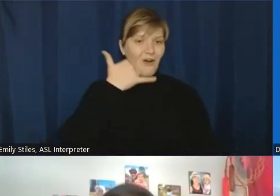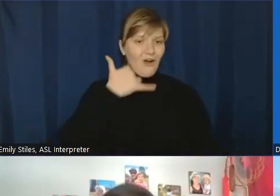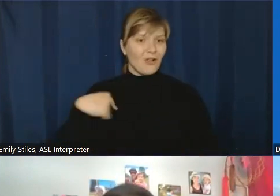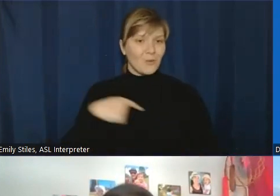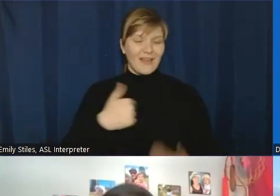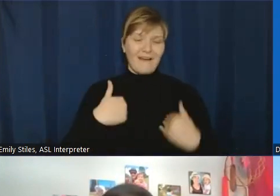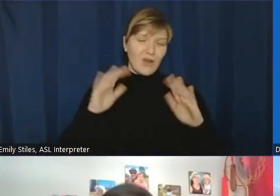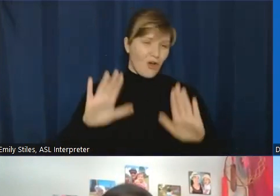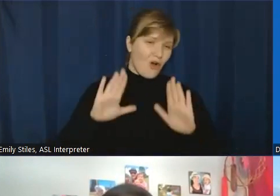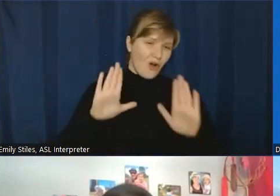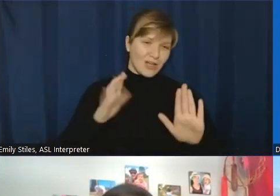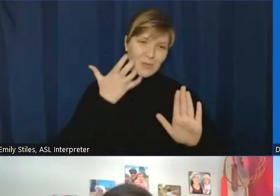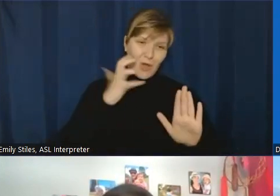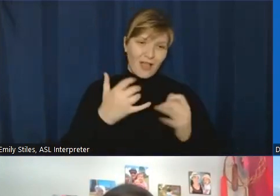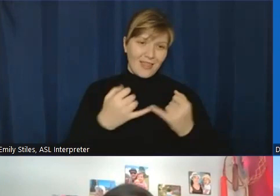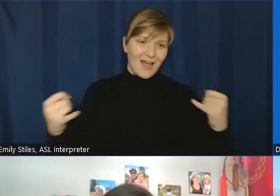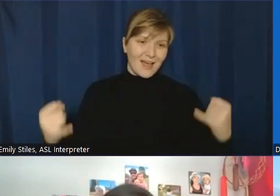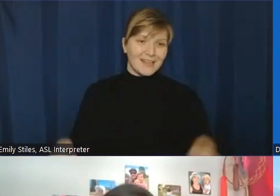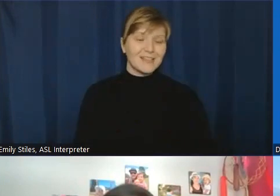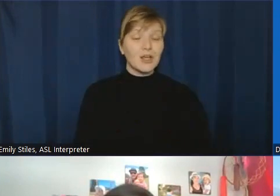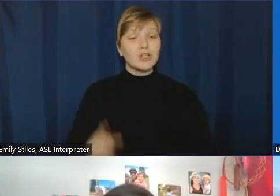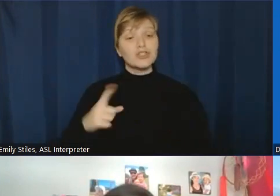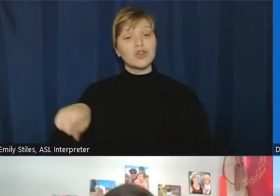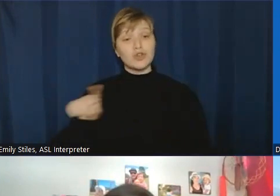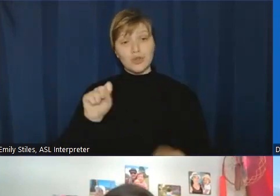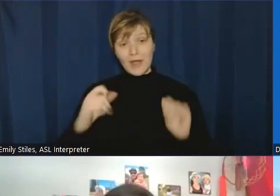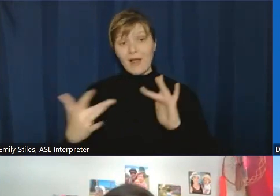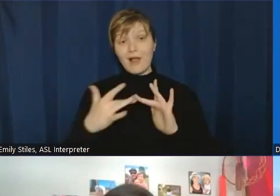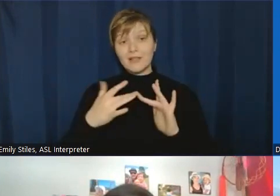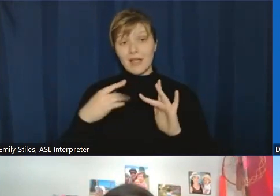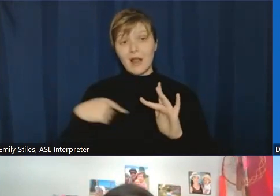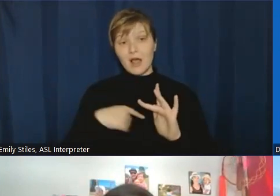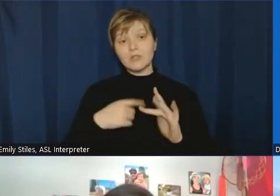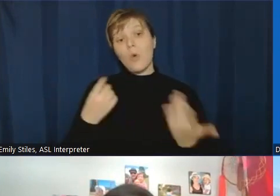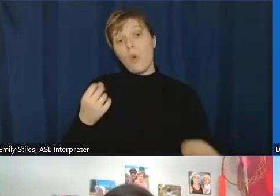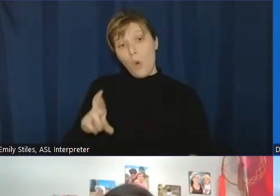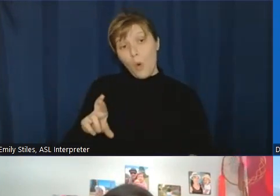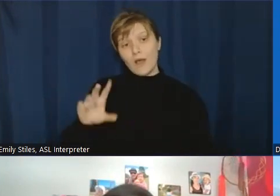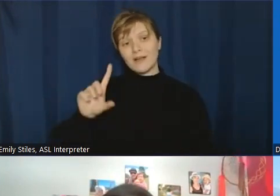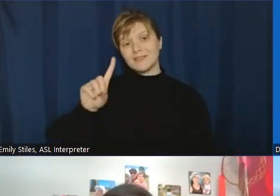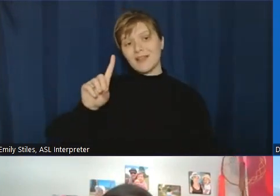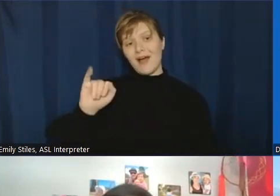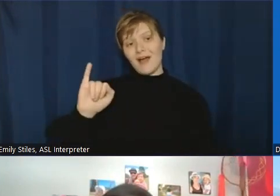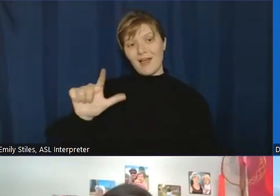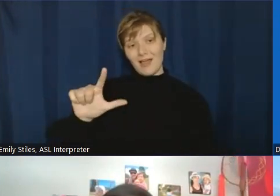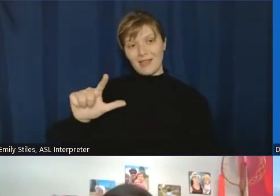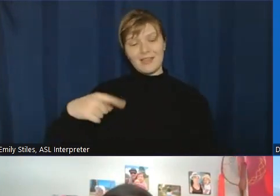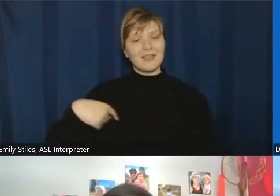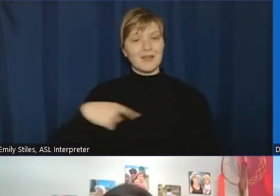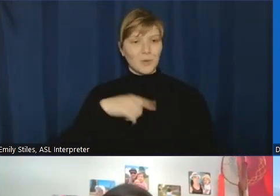as well. You can contact us or DIAL and we will all connect you to the right people. Lori, if I may.